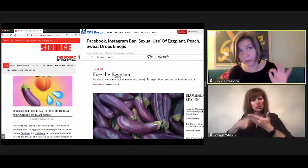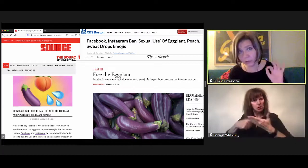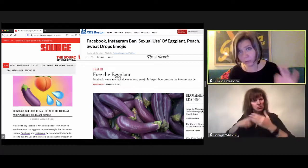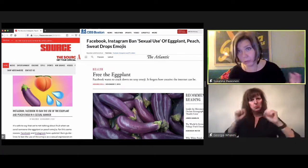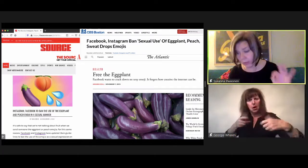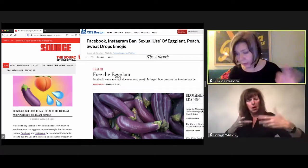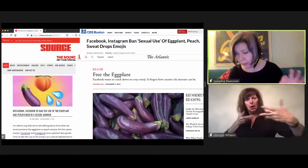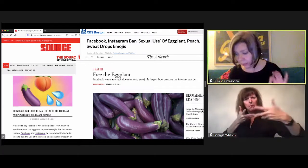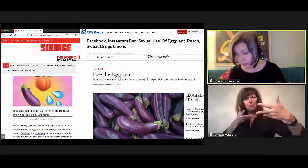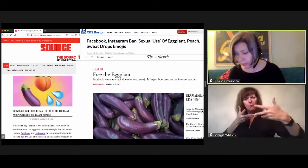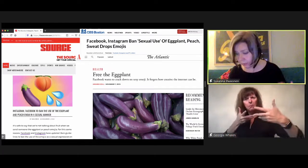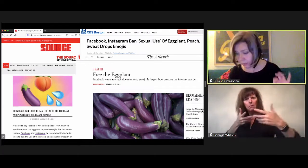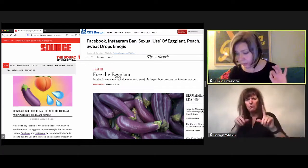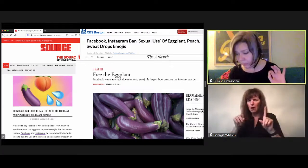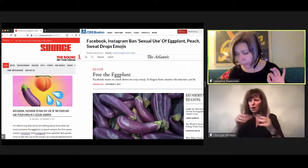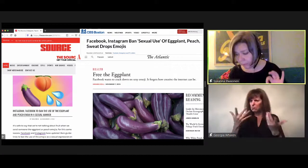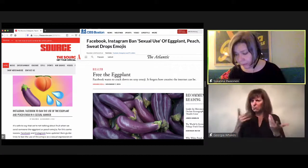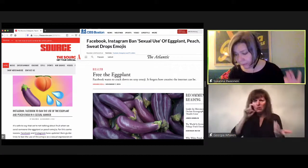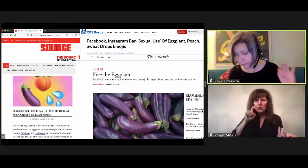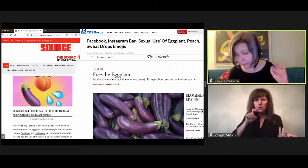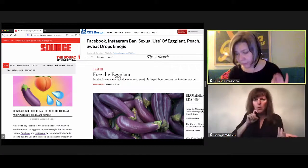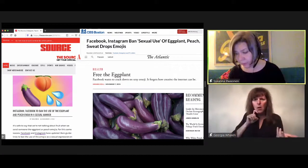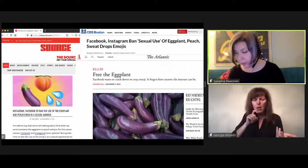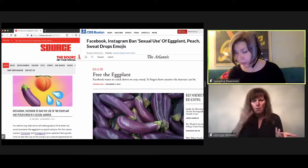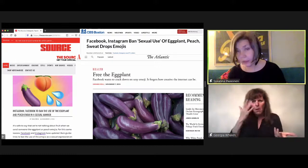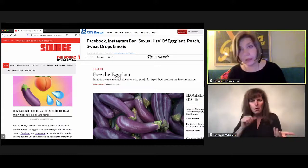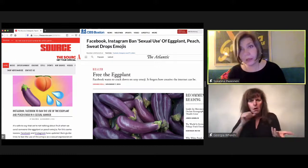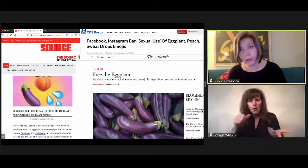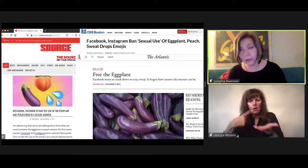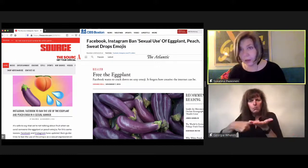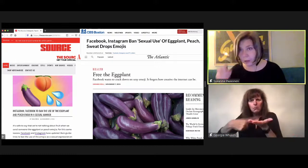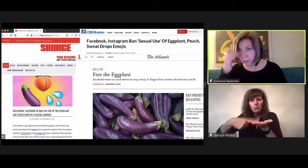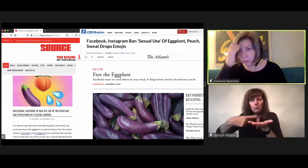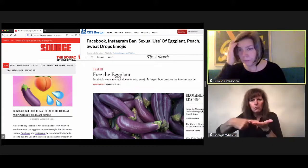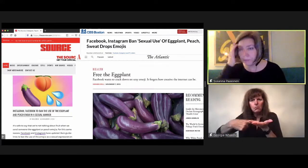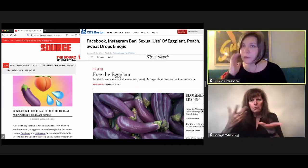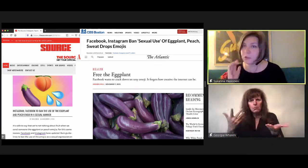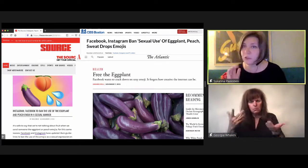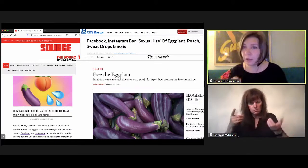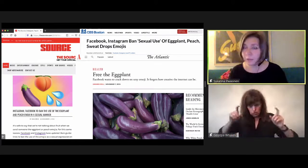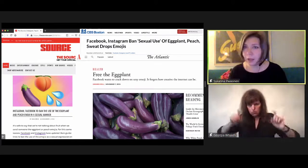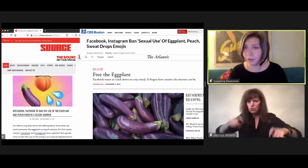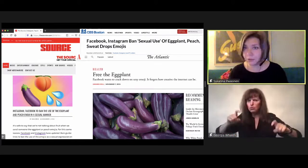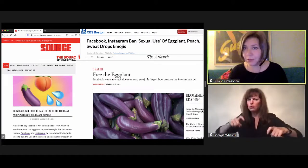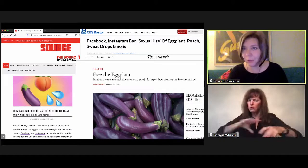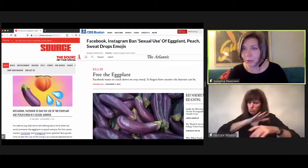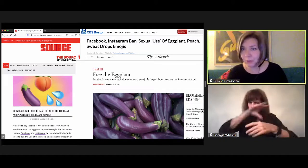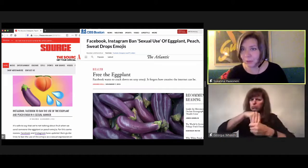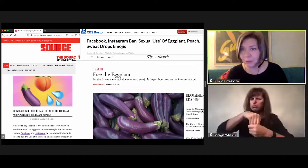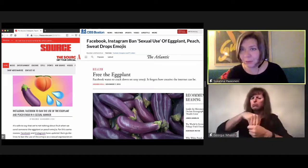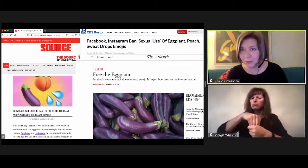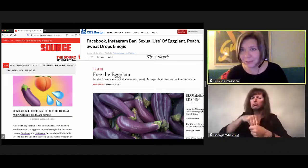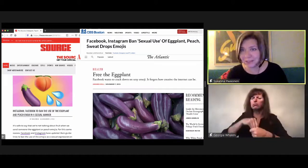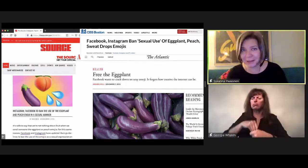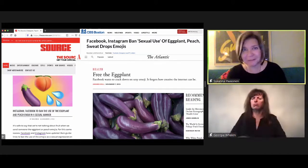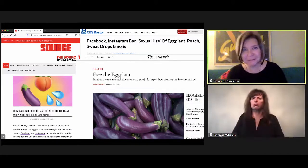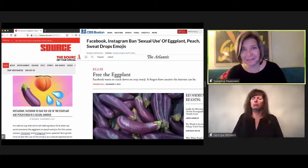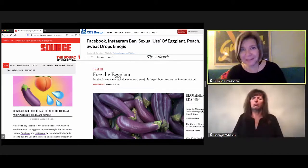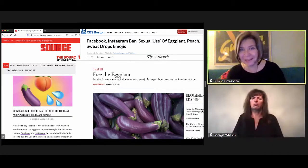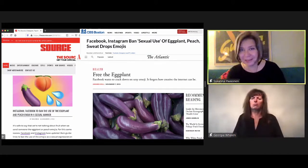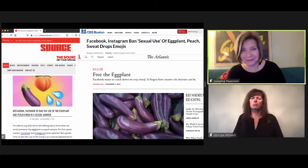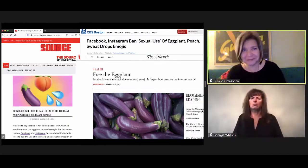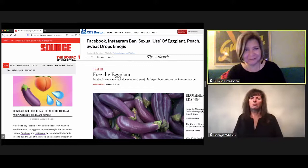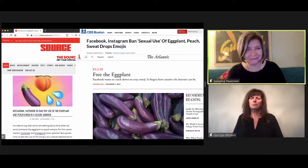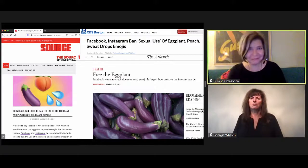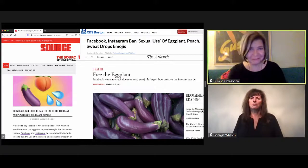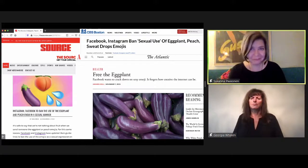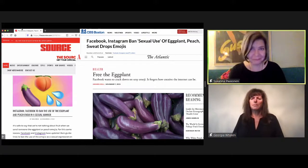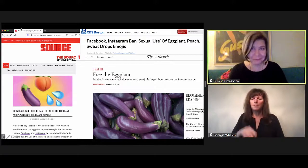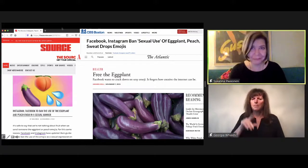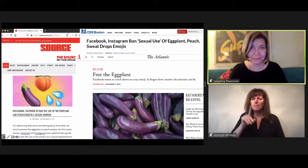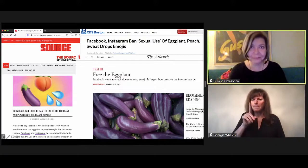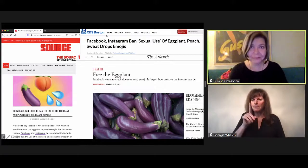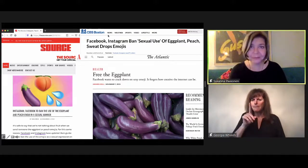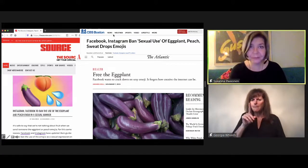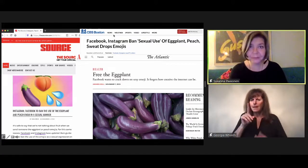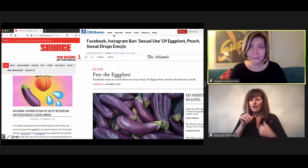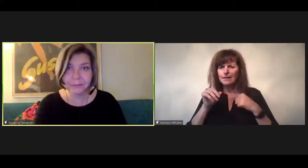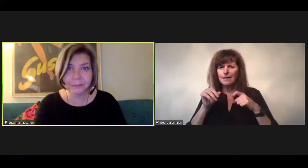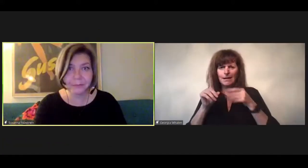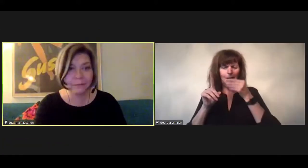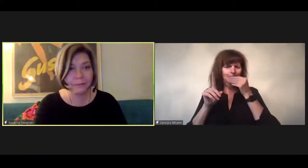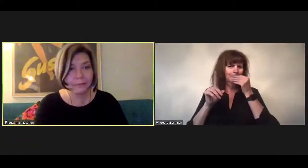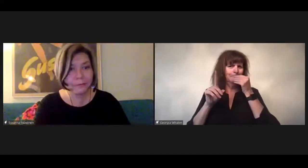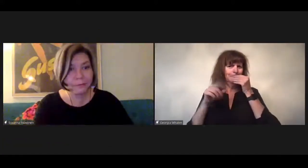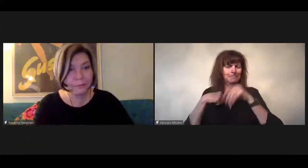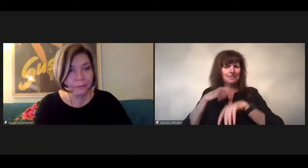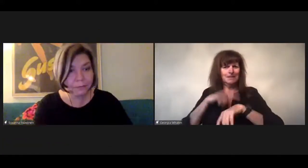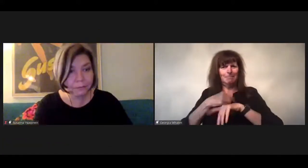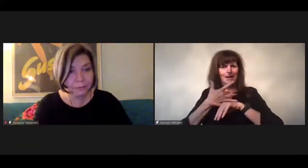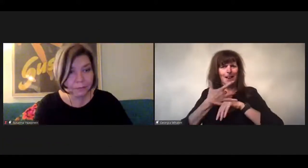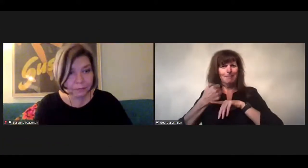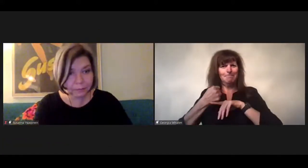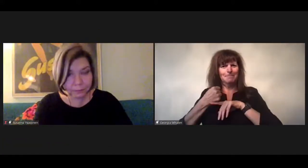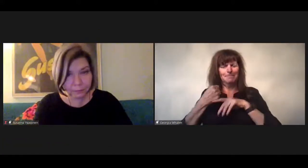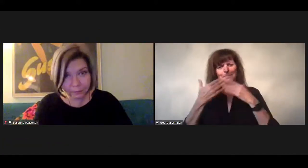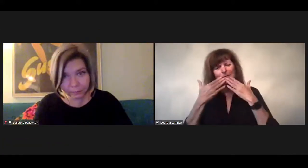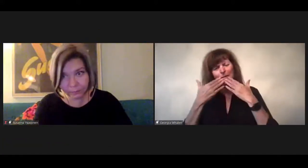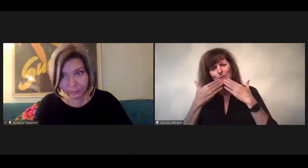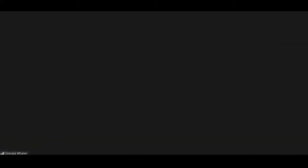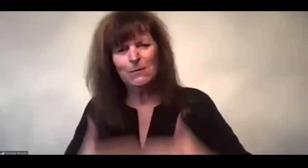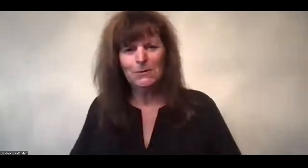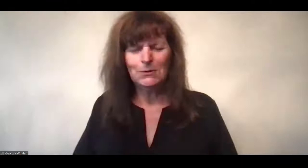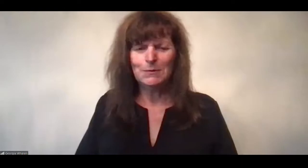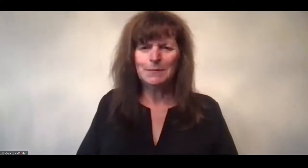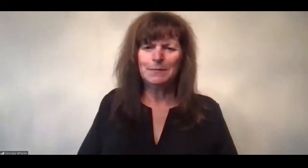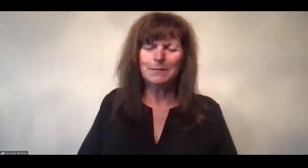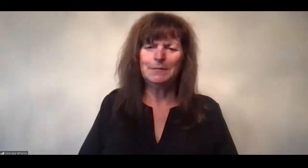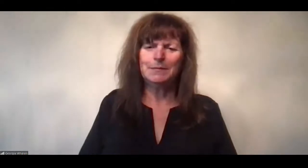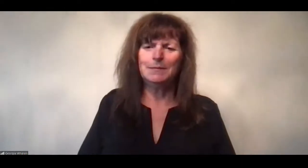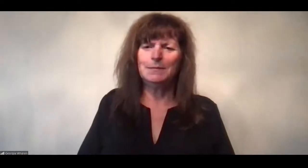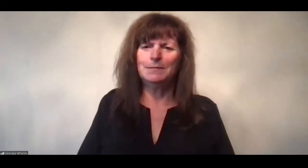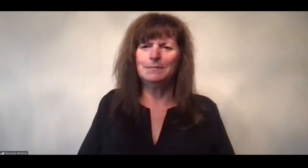We haven’t really seen critical debates about how social media governs sexuality.